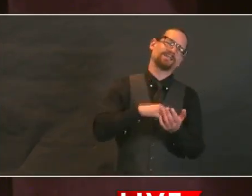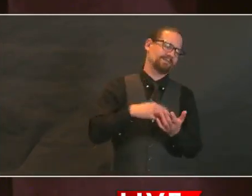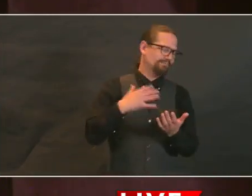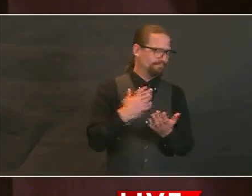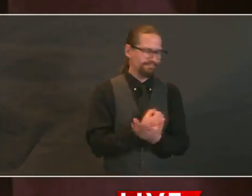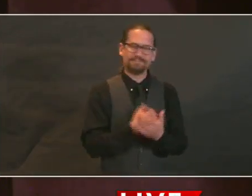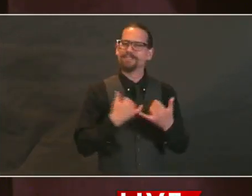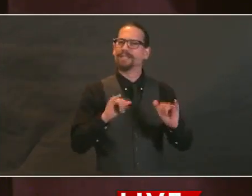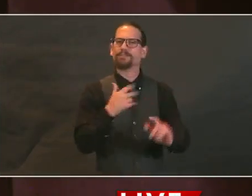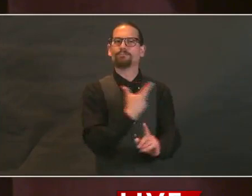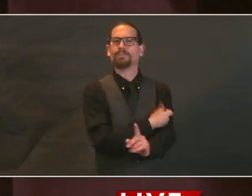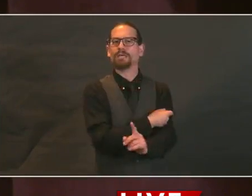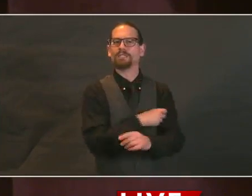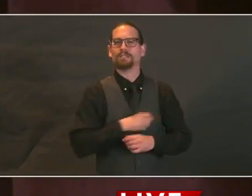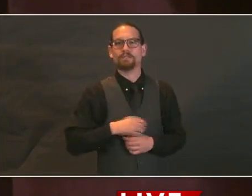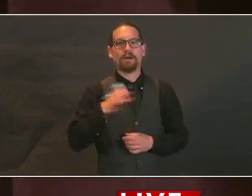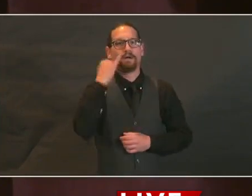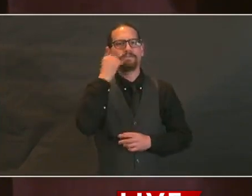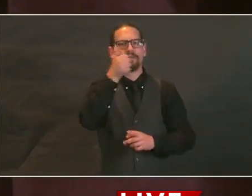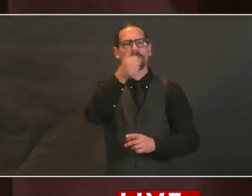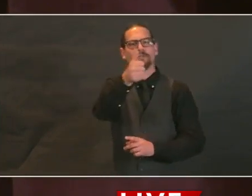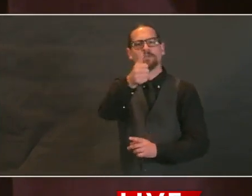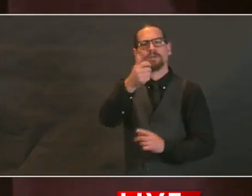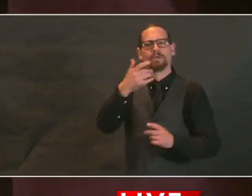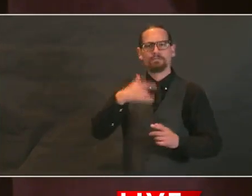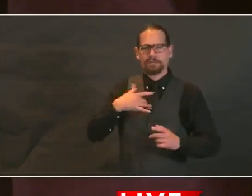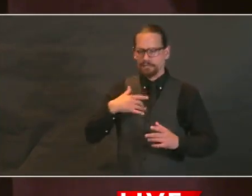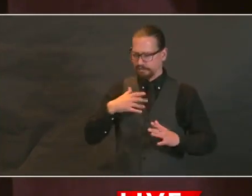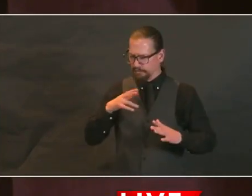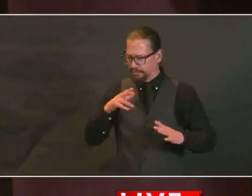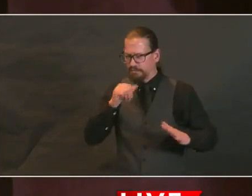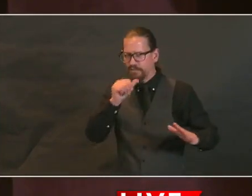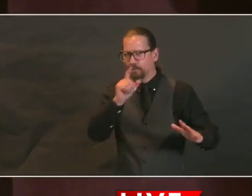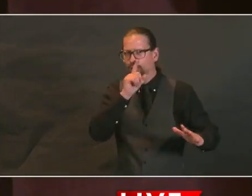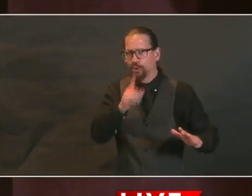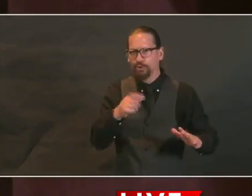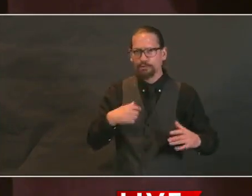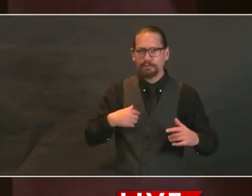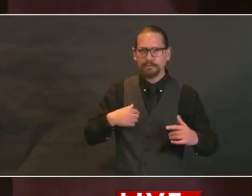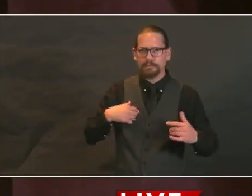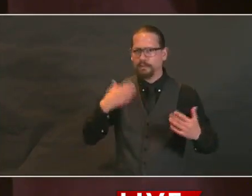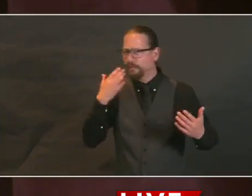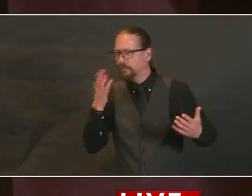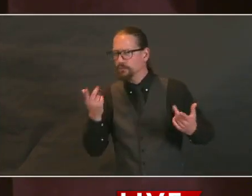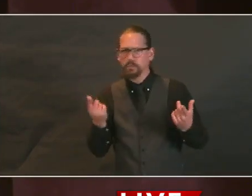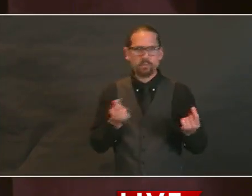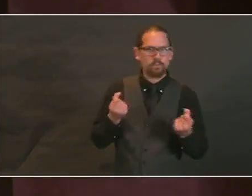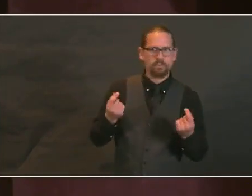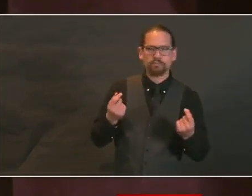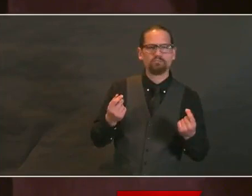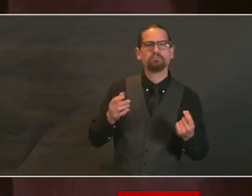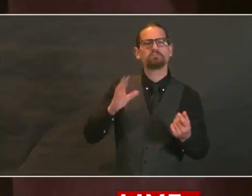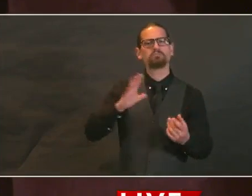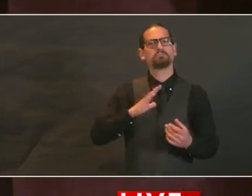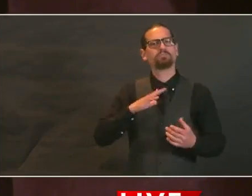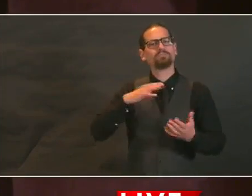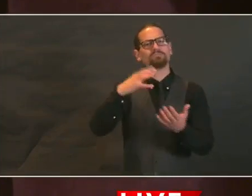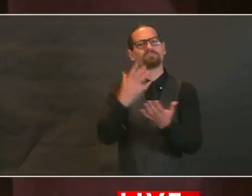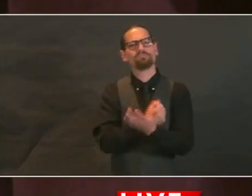COVID-19 YOU STILL NEED TO GET VACCINATED IF YOU'RE UNSURE ABOUT GETTING VACCINATED,